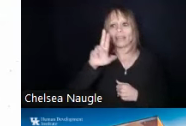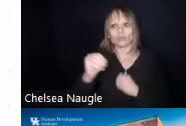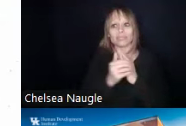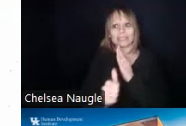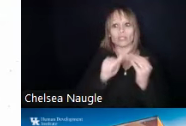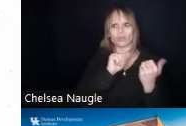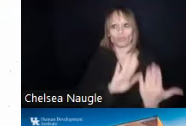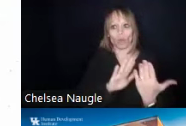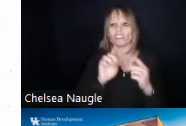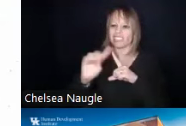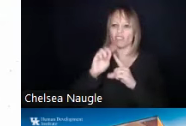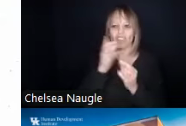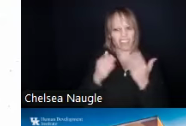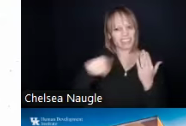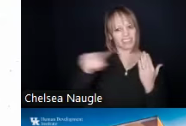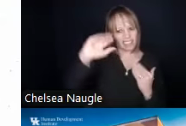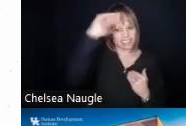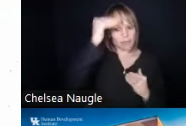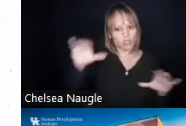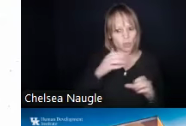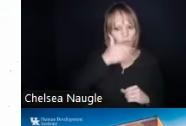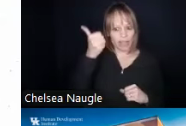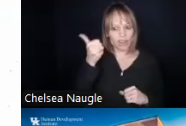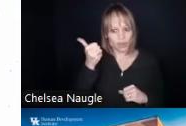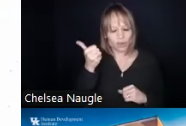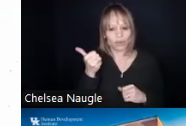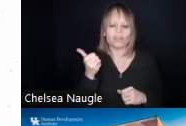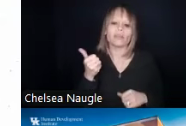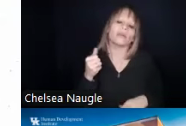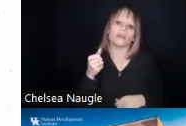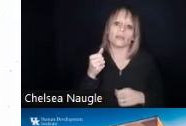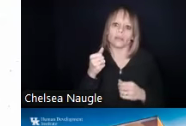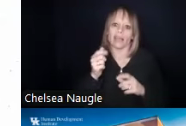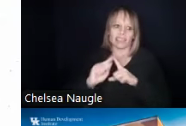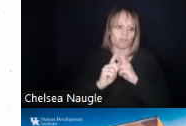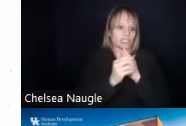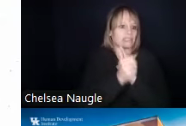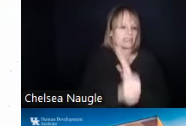uh you know in terms of significant differences uh and different skills that are associated with martial arts